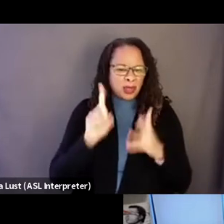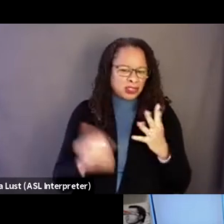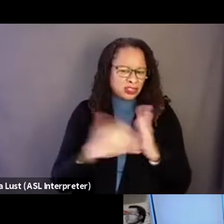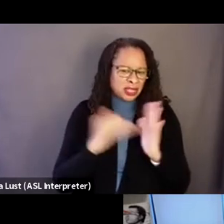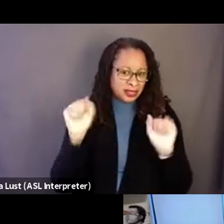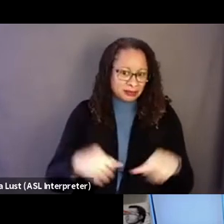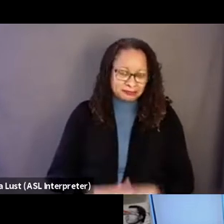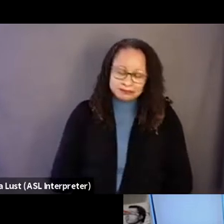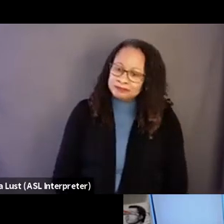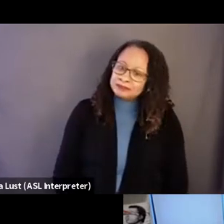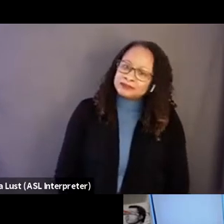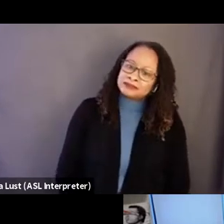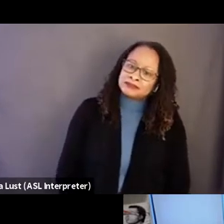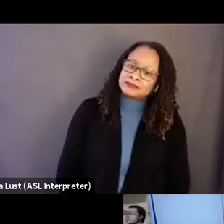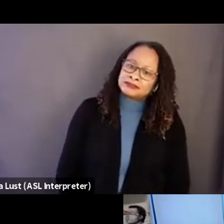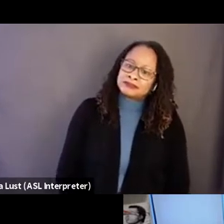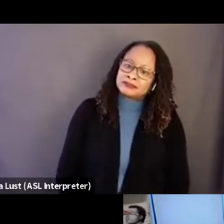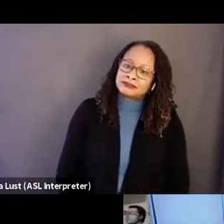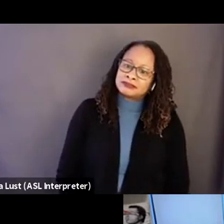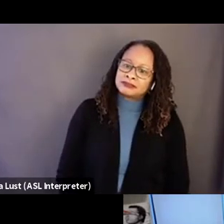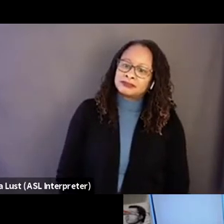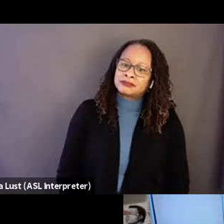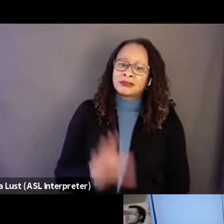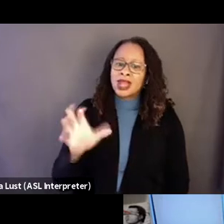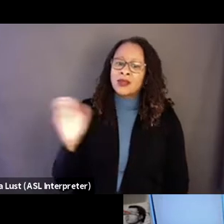I do want to say to your previous question,